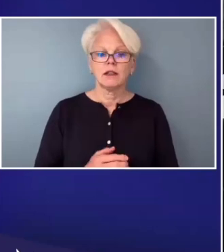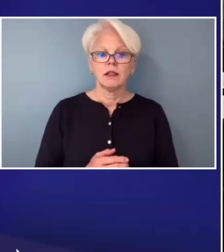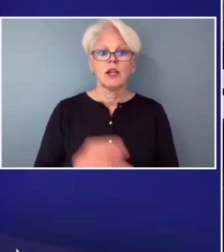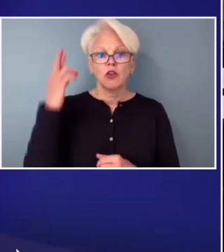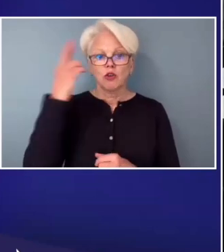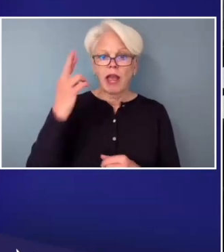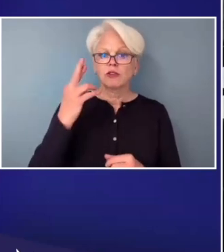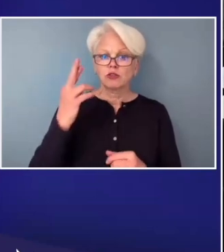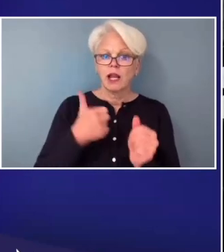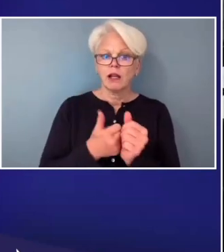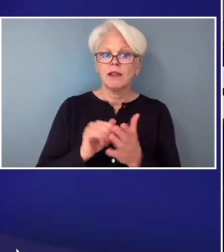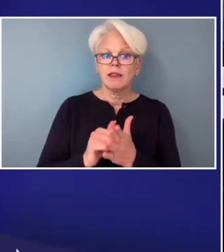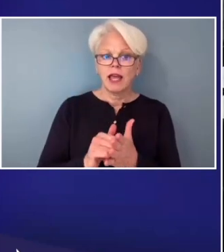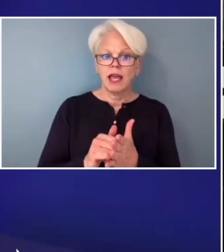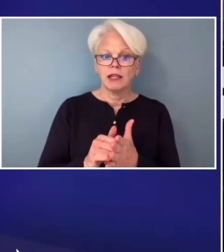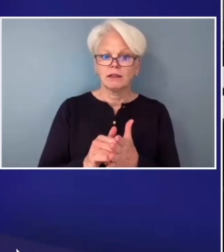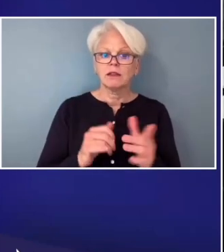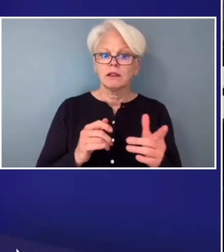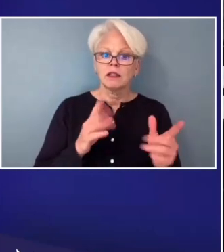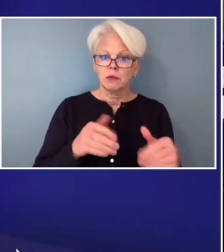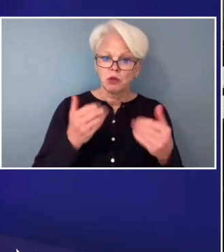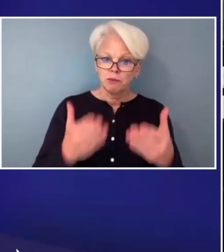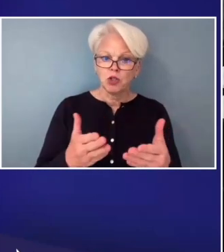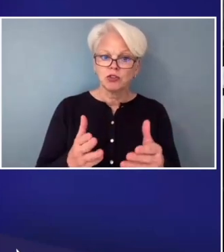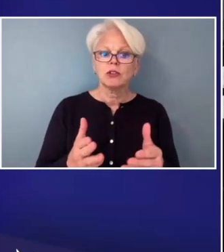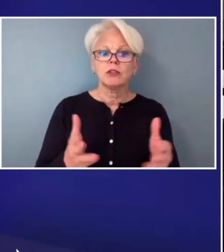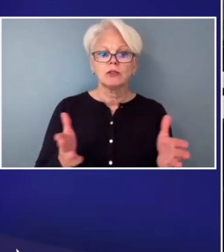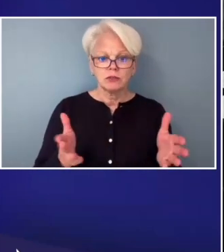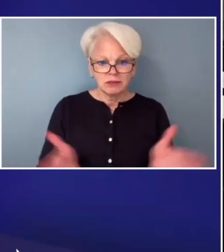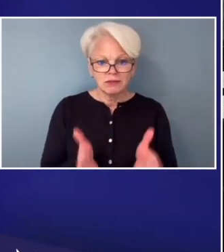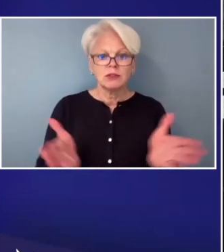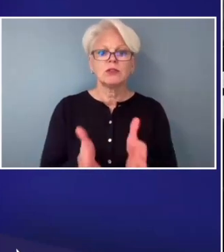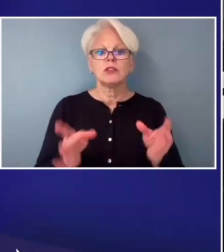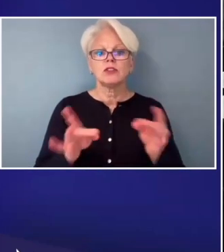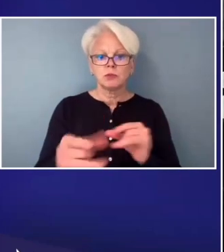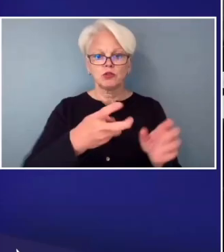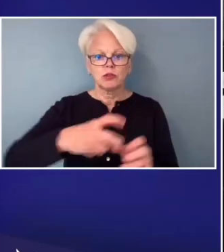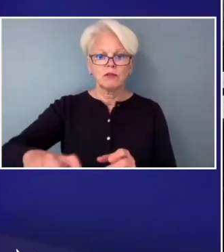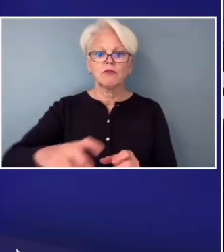to facilitate smoother transitions for institutions seeking to change accrediting agencies while maintaining